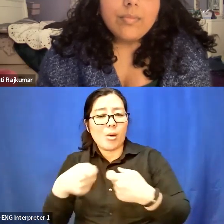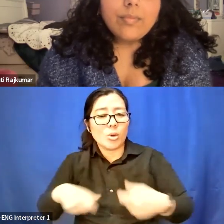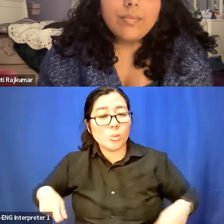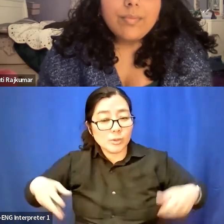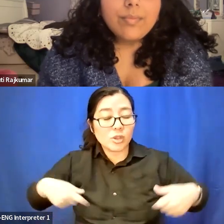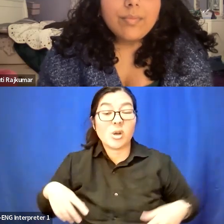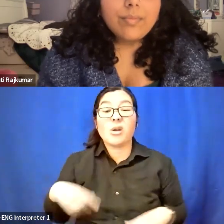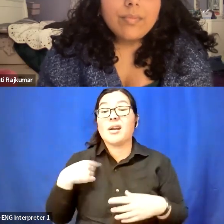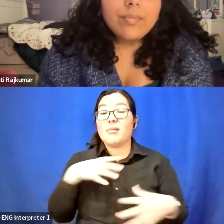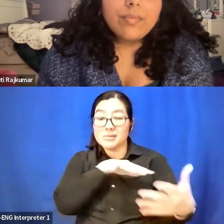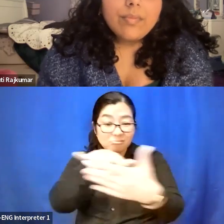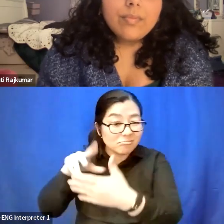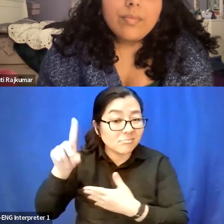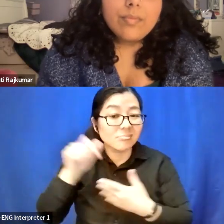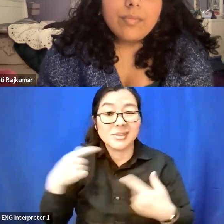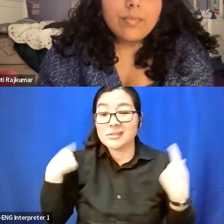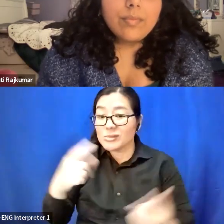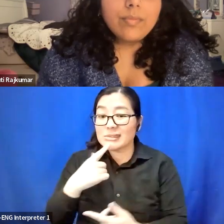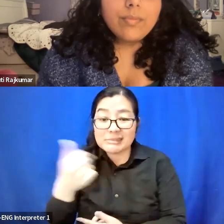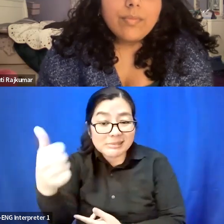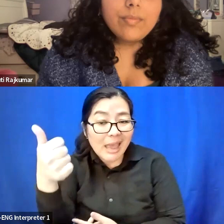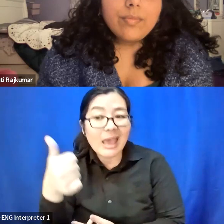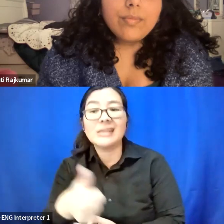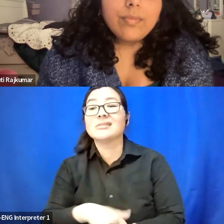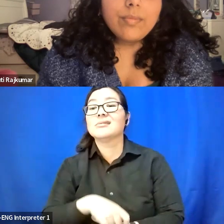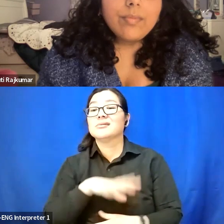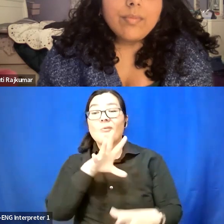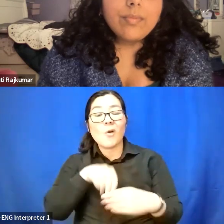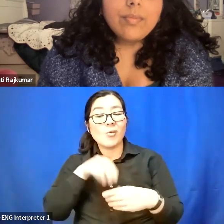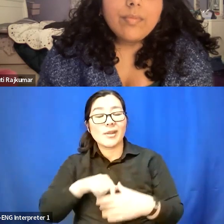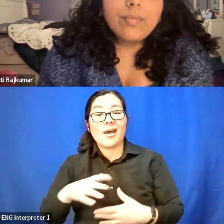And I've, you know, written a book, and spoken --